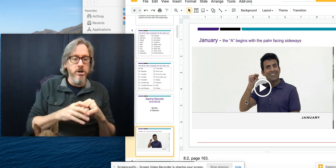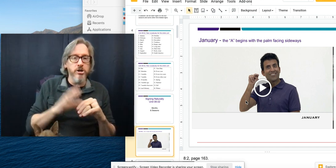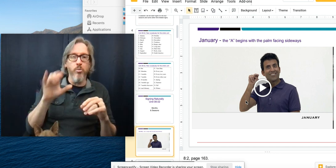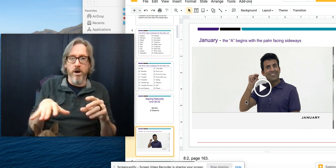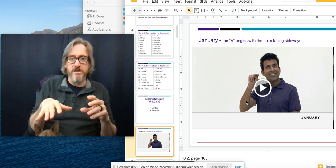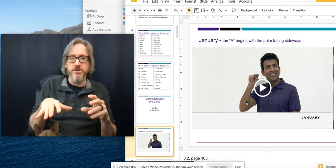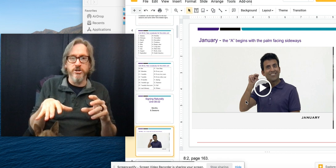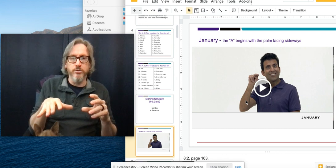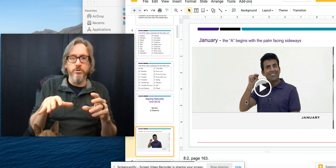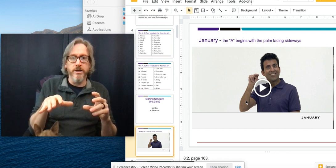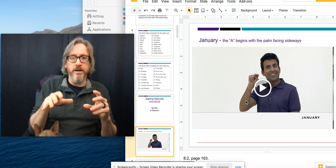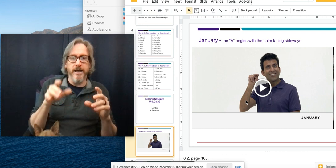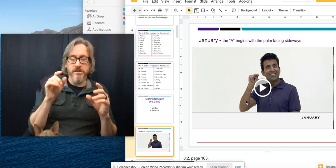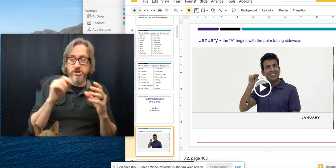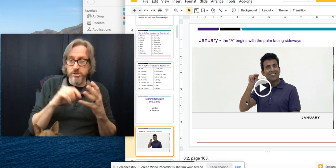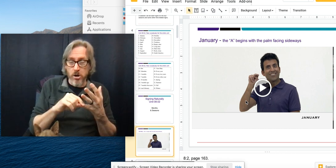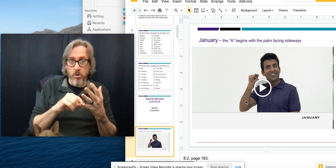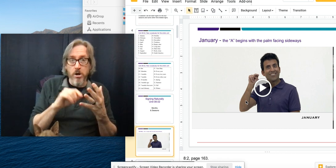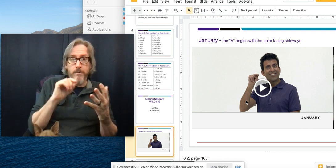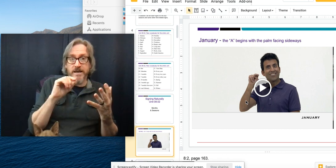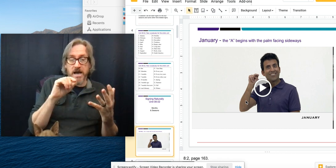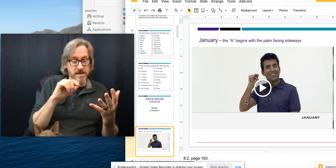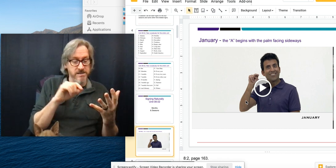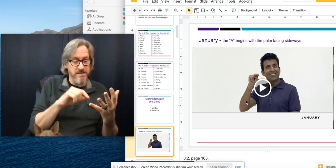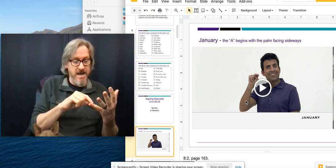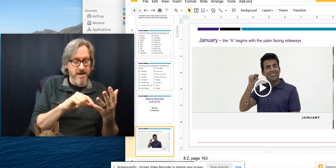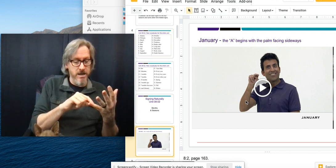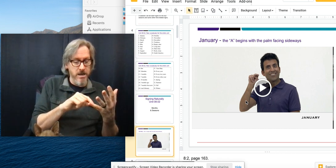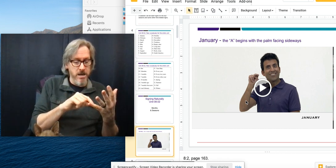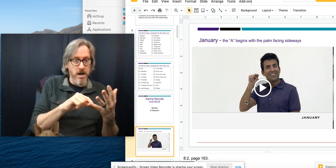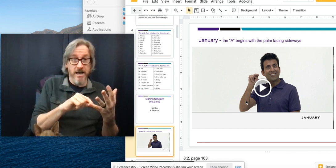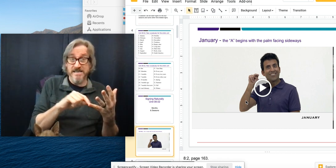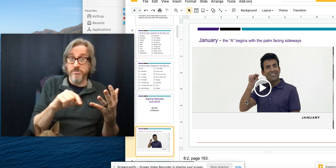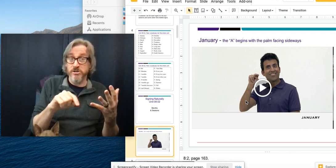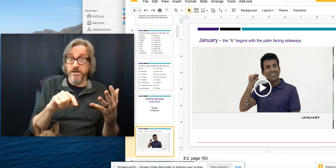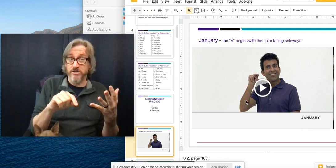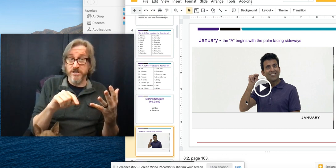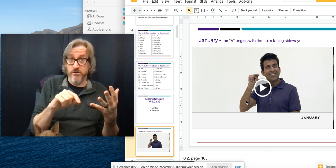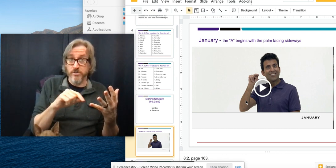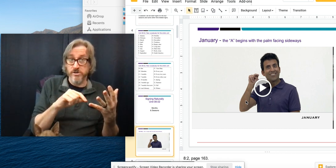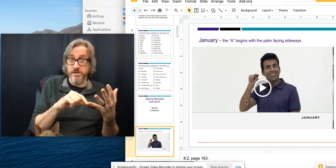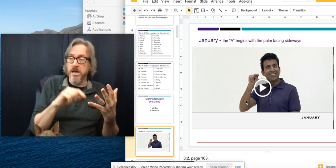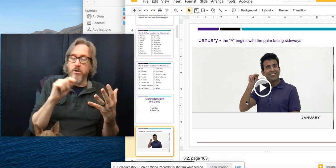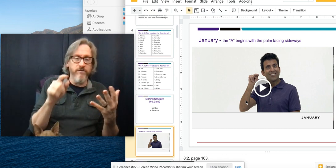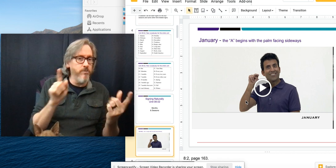um you want to do it slow because then it's absolutely clear to the other person if